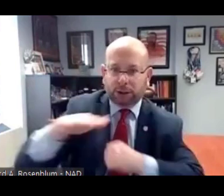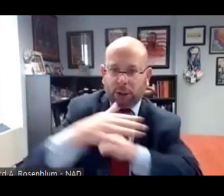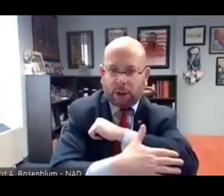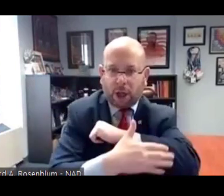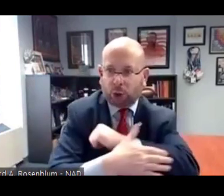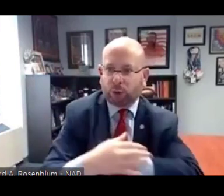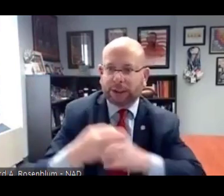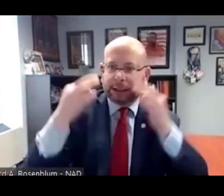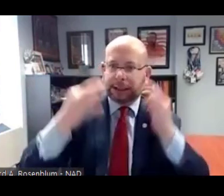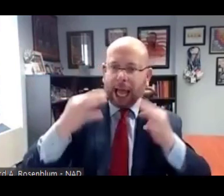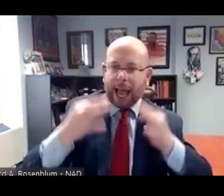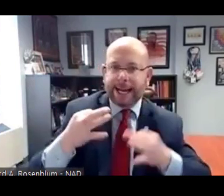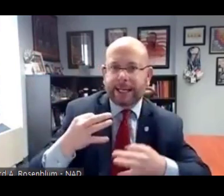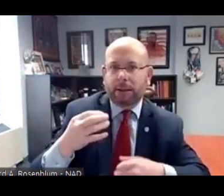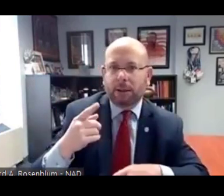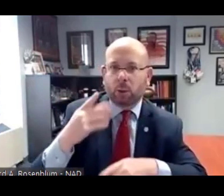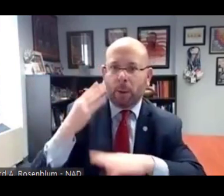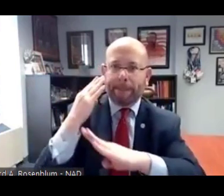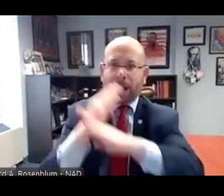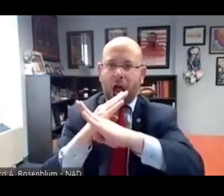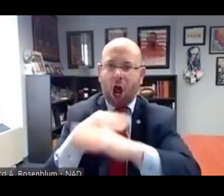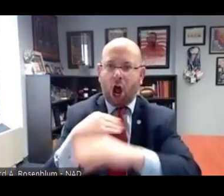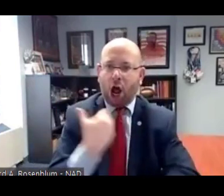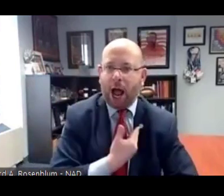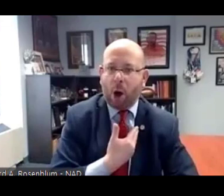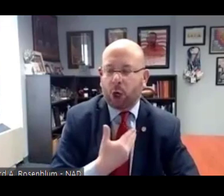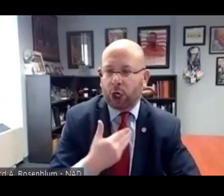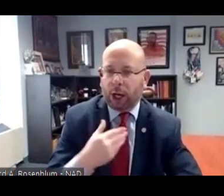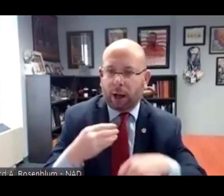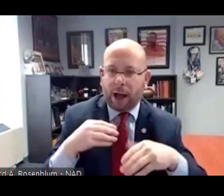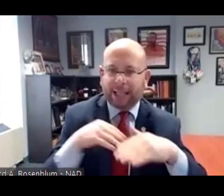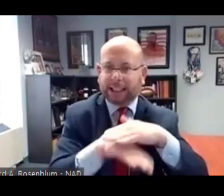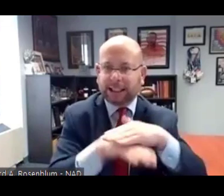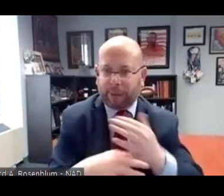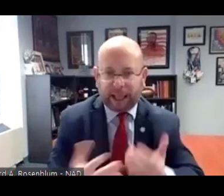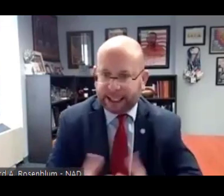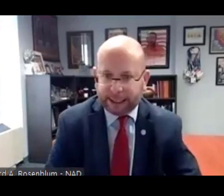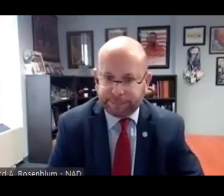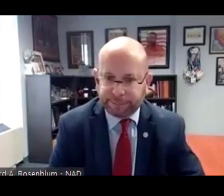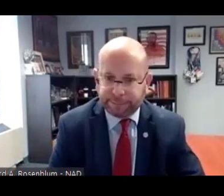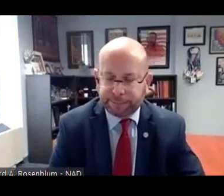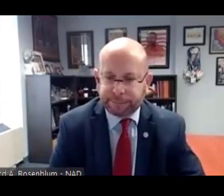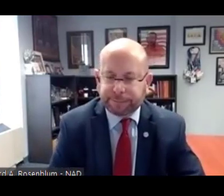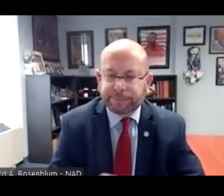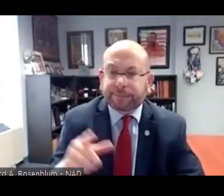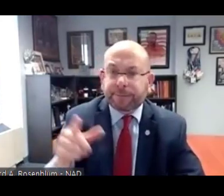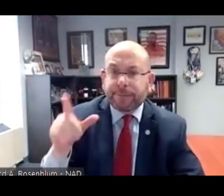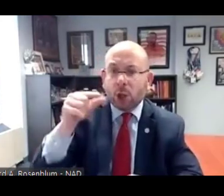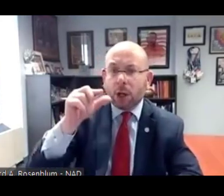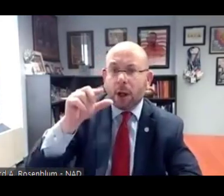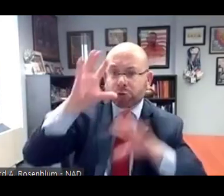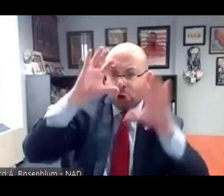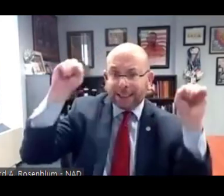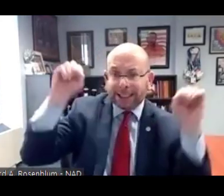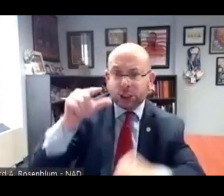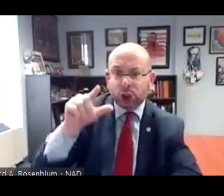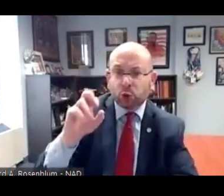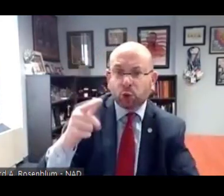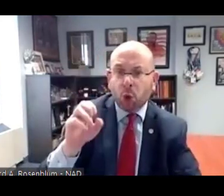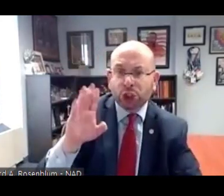every time we get a decision that we don't agree with to change a law that would bar our accessibility.